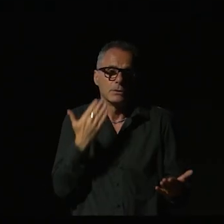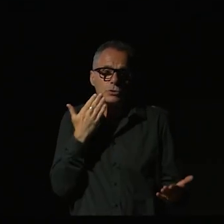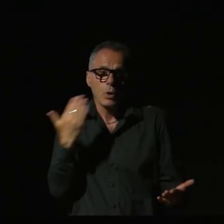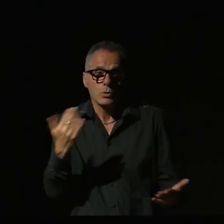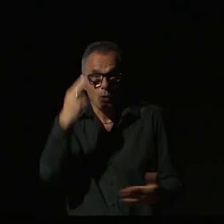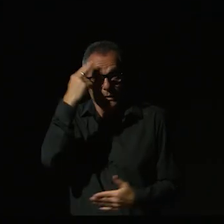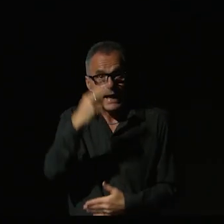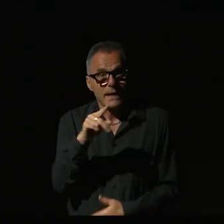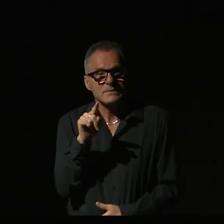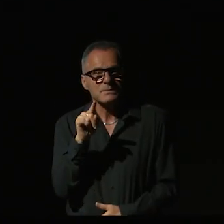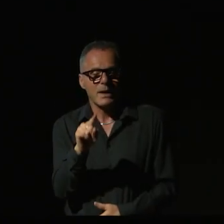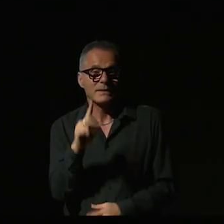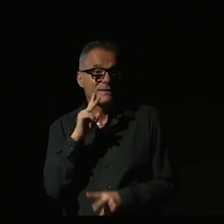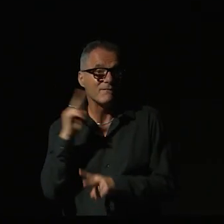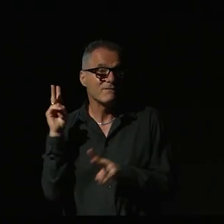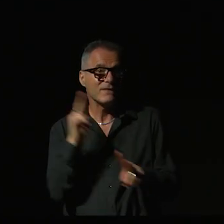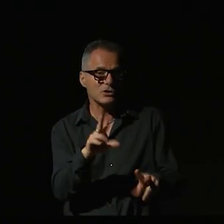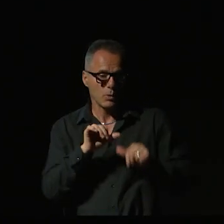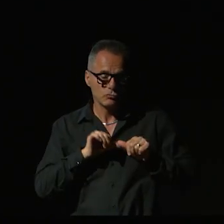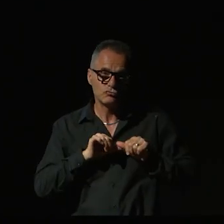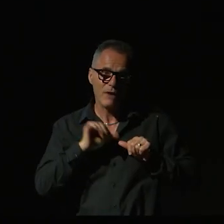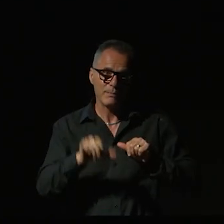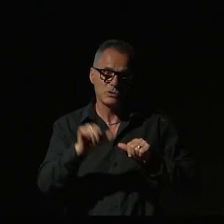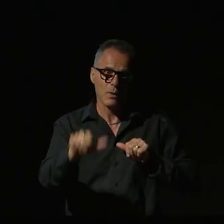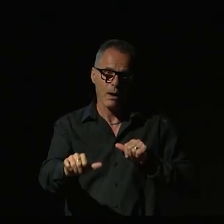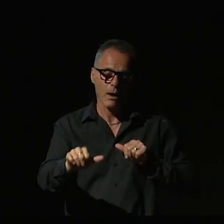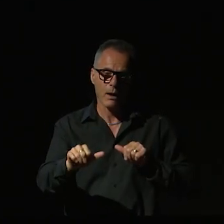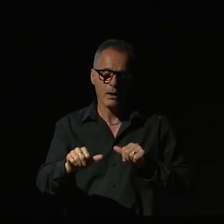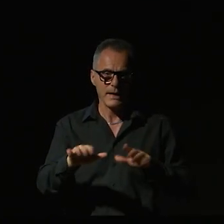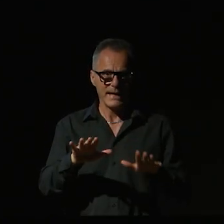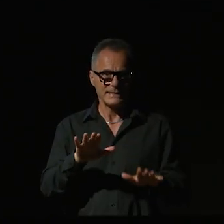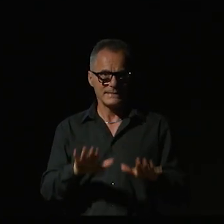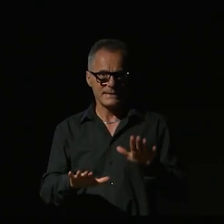the visual repertoire is so strikingly similar that one may propose